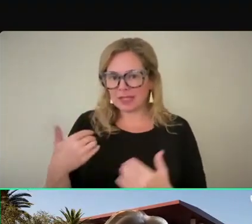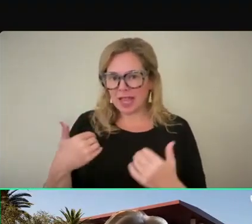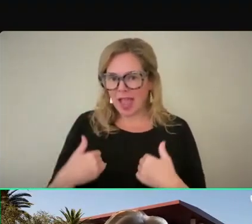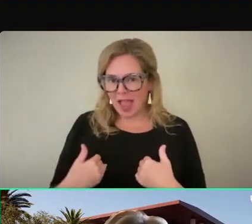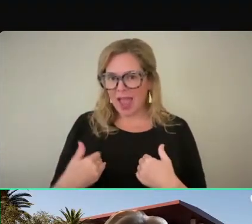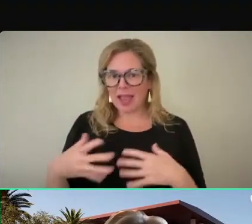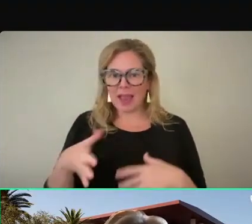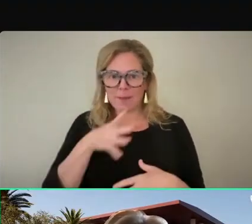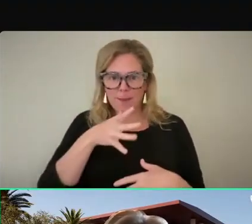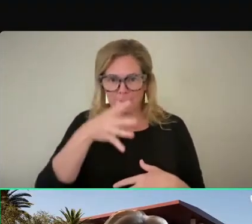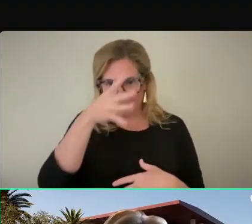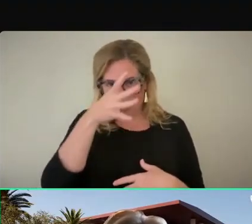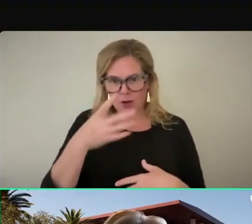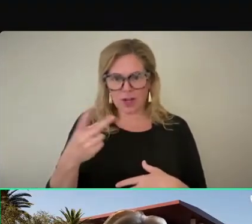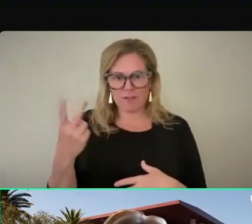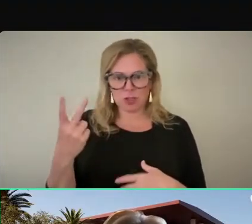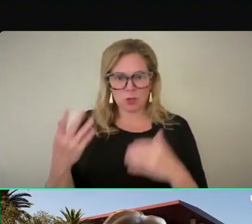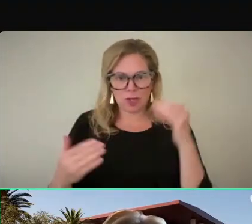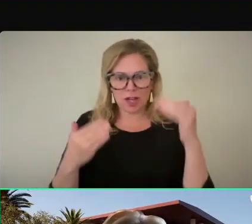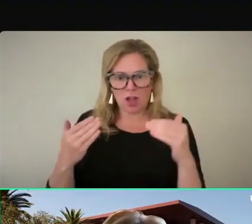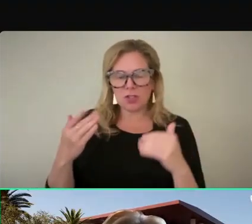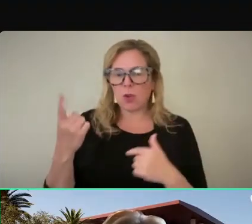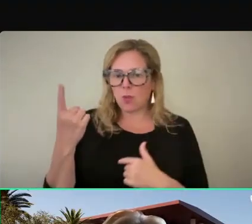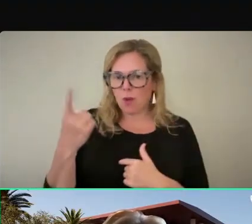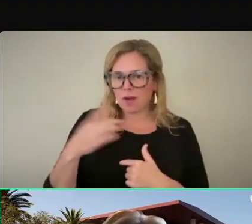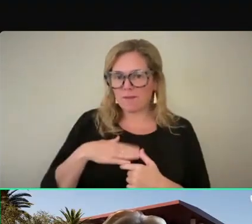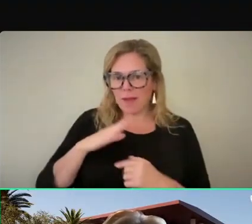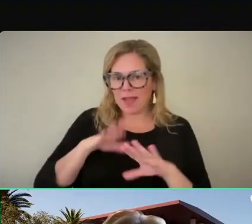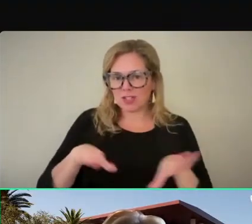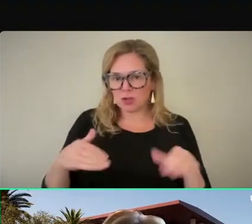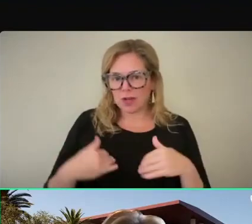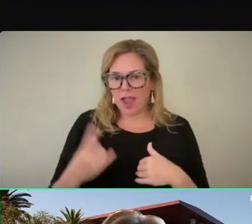And Zuzana, do you wanna read your conflict of interest statement?